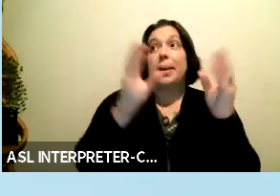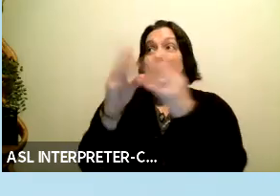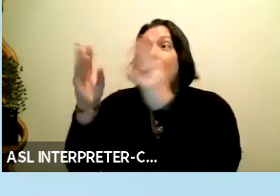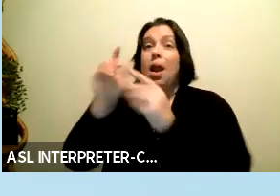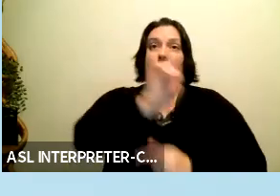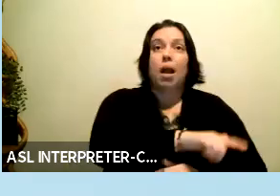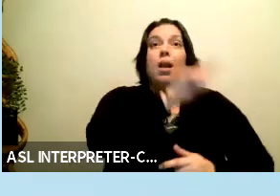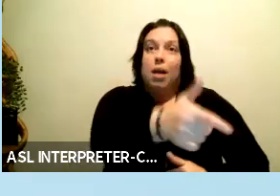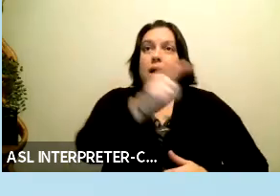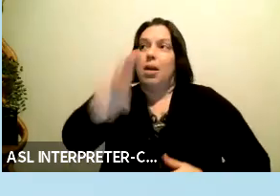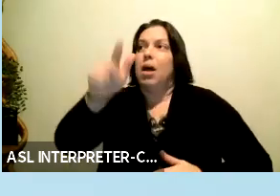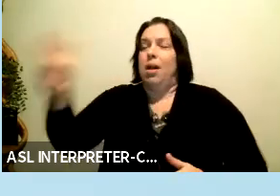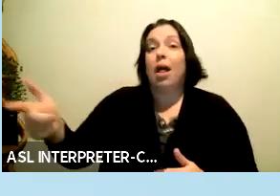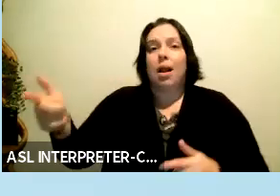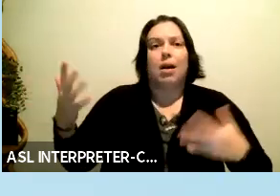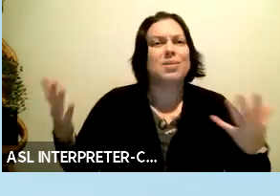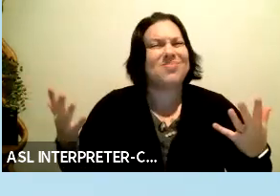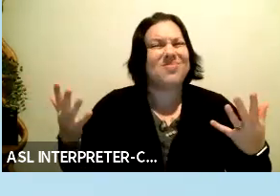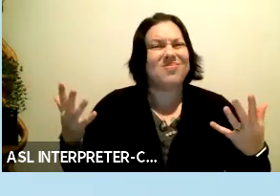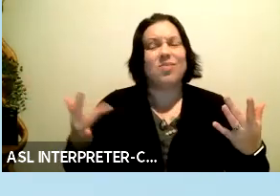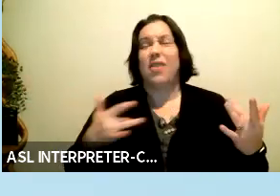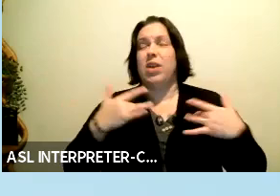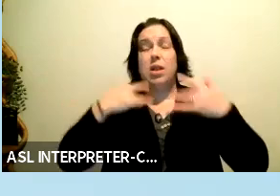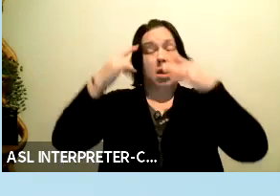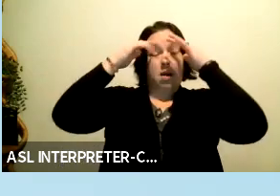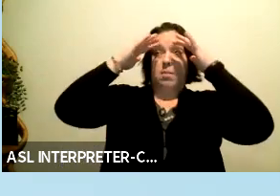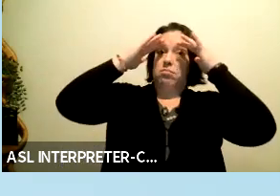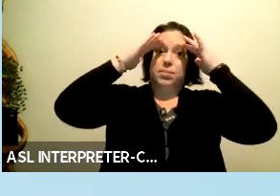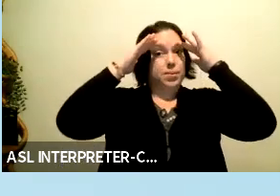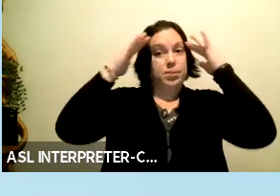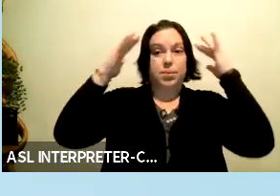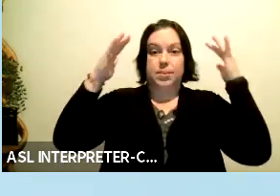your brain may have come to this particular webinar preoccupied or attending to something